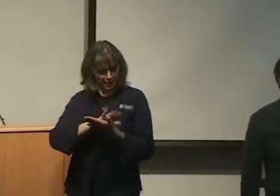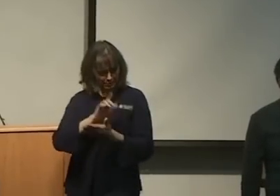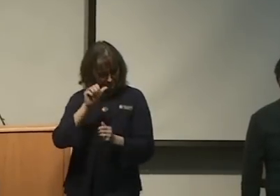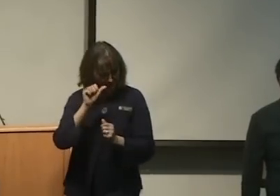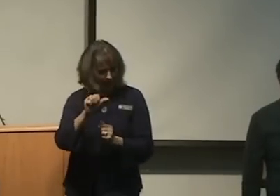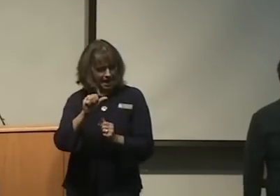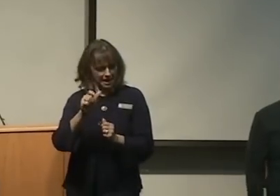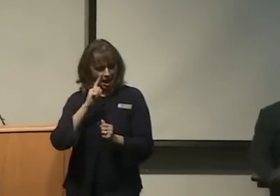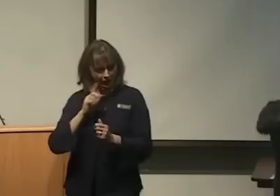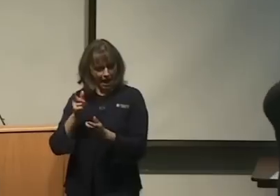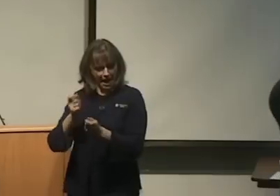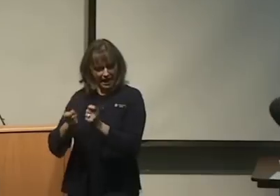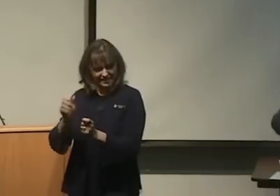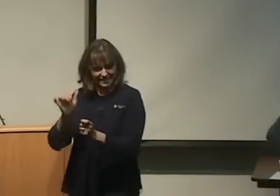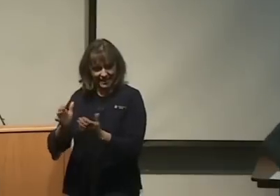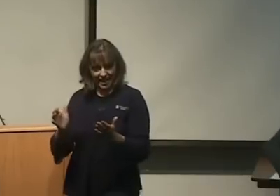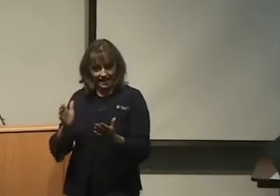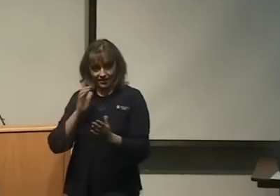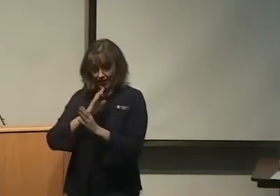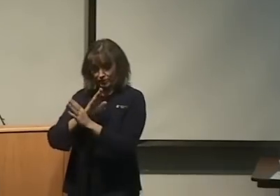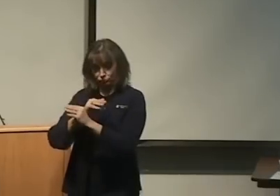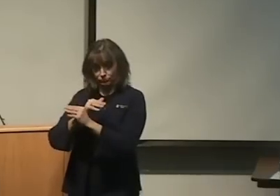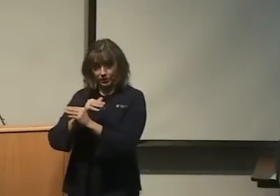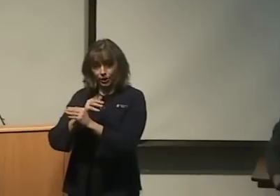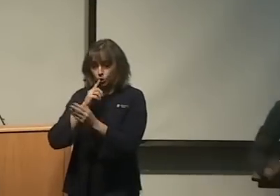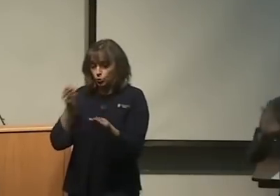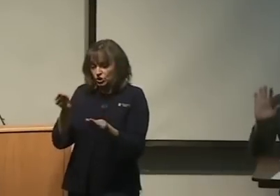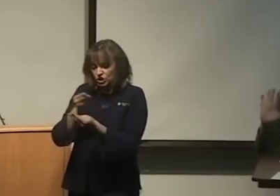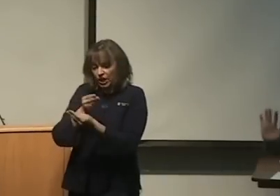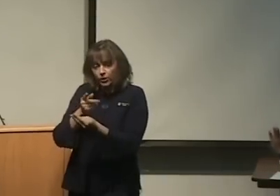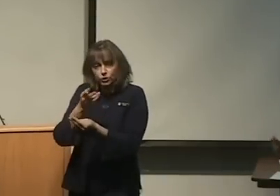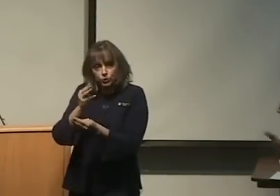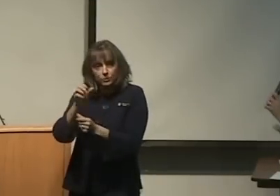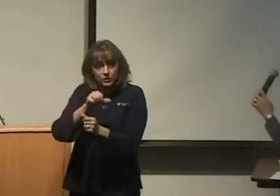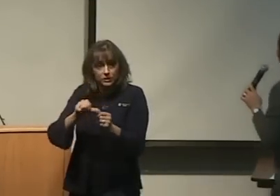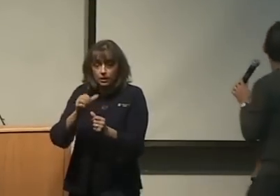And the way that you do it is you actually share screens. So parents are loving this. You should be loving it, too.